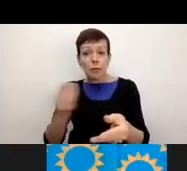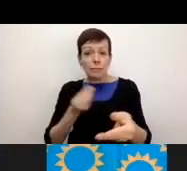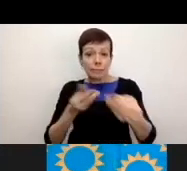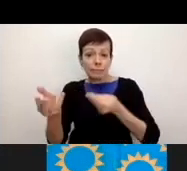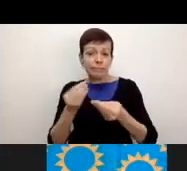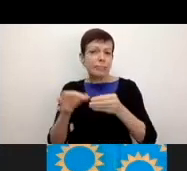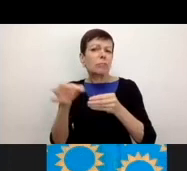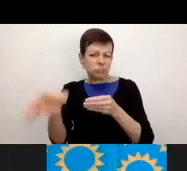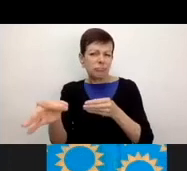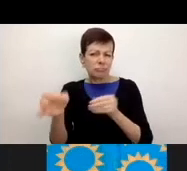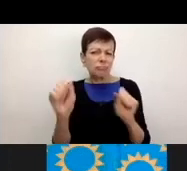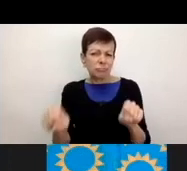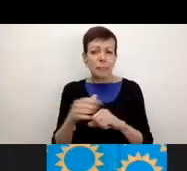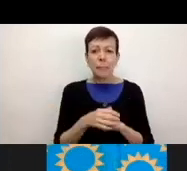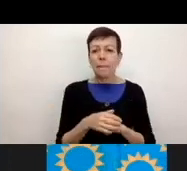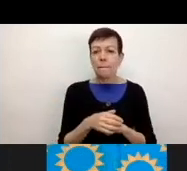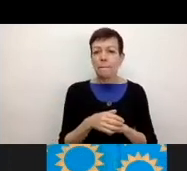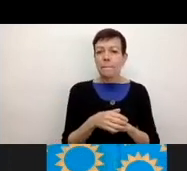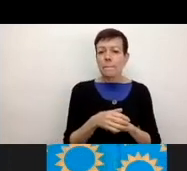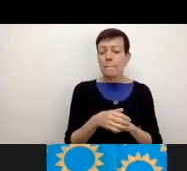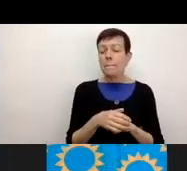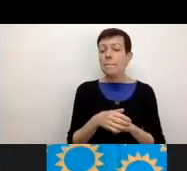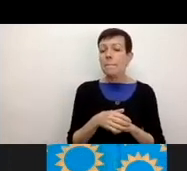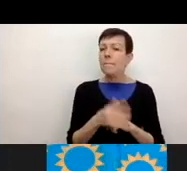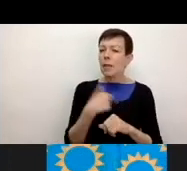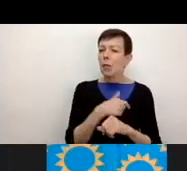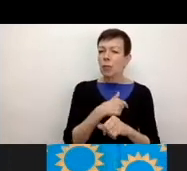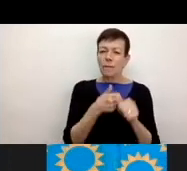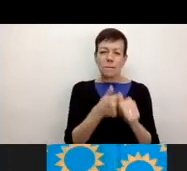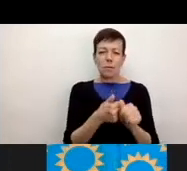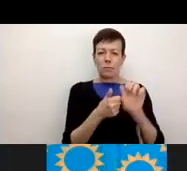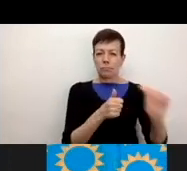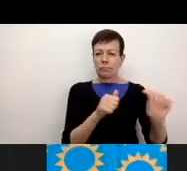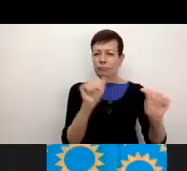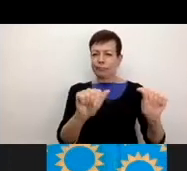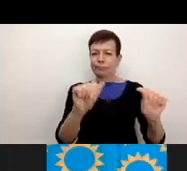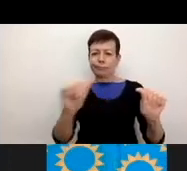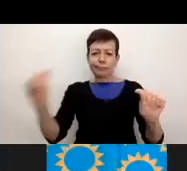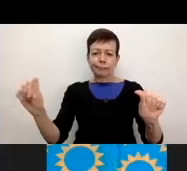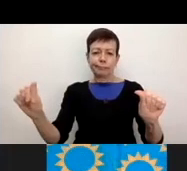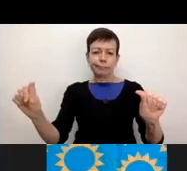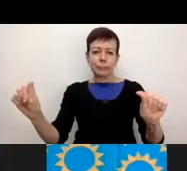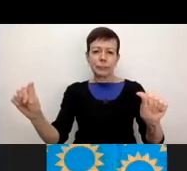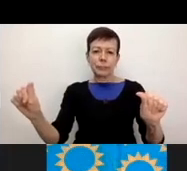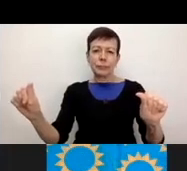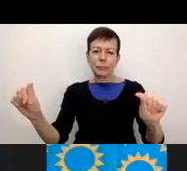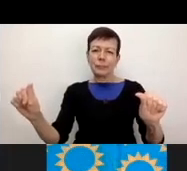Something that we do still have a responsibility to maintain is that the kind of core principles